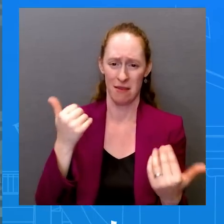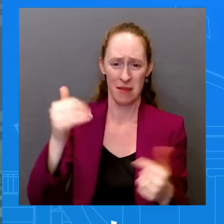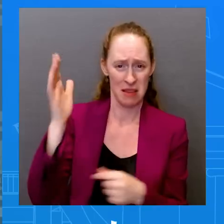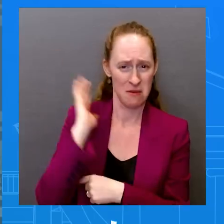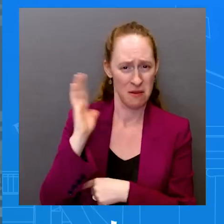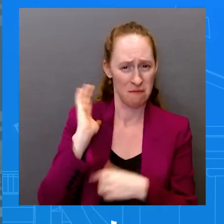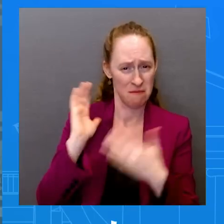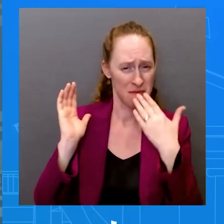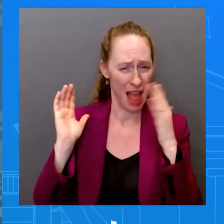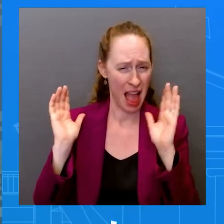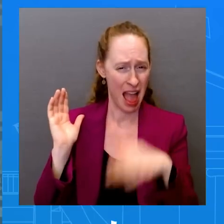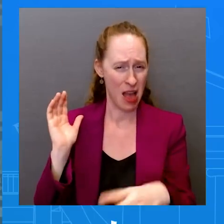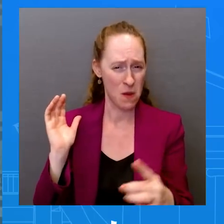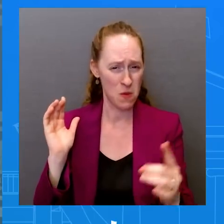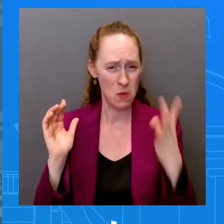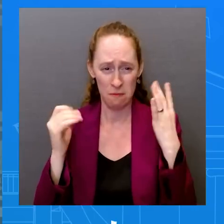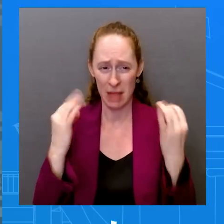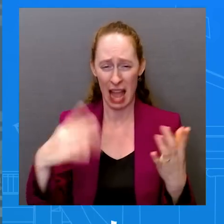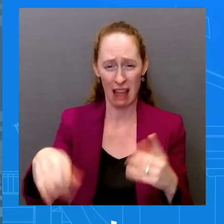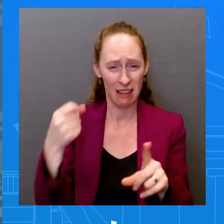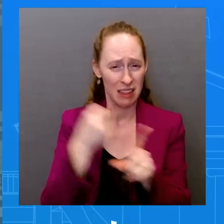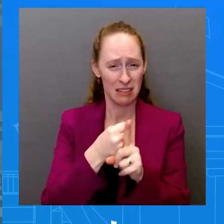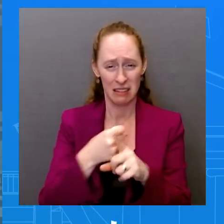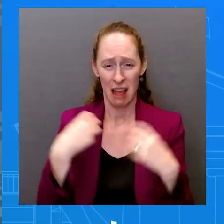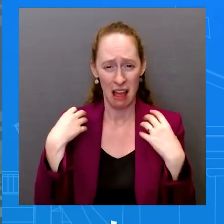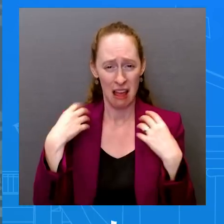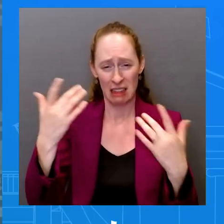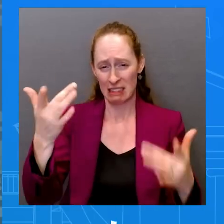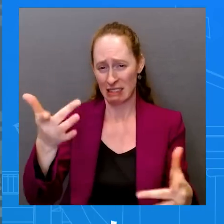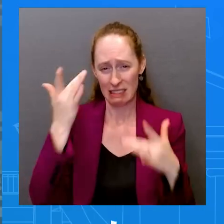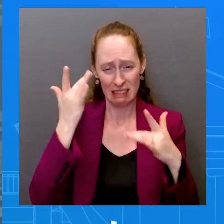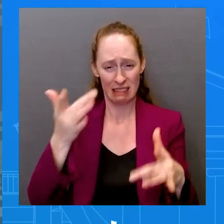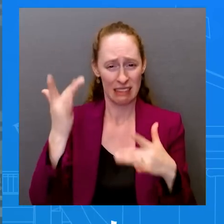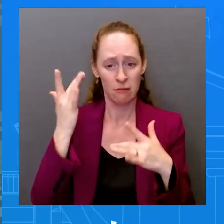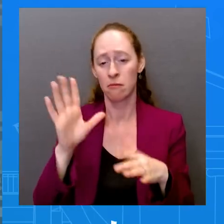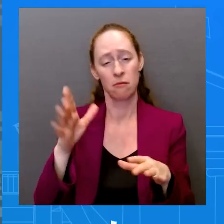we can build on this progress and keep people safe, manage COVID,